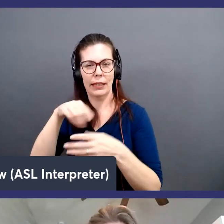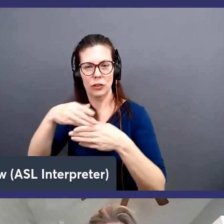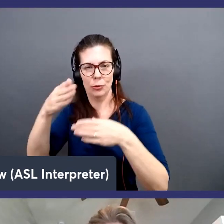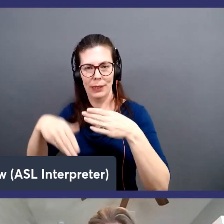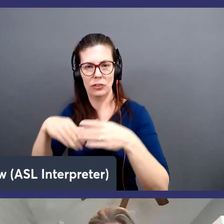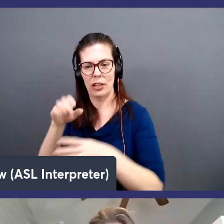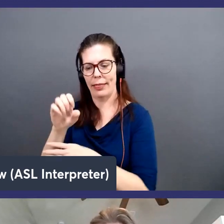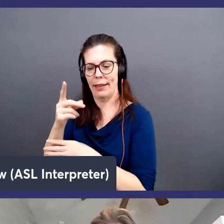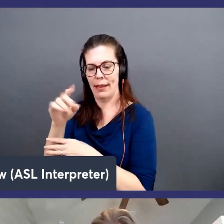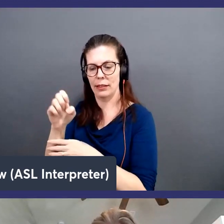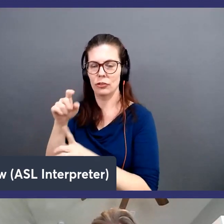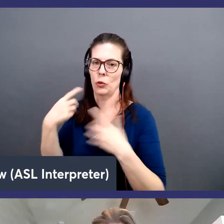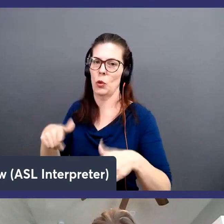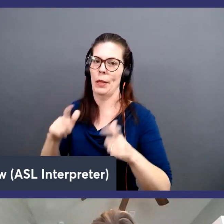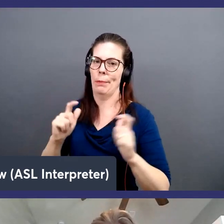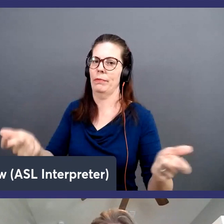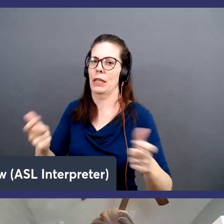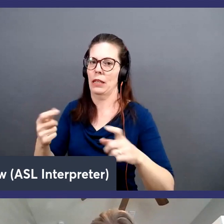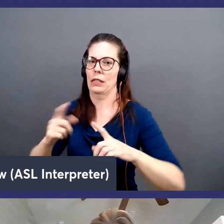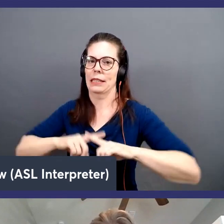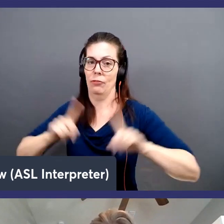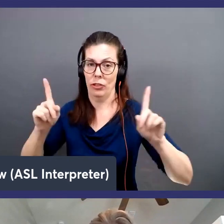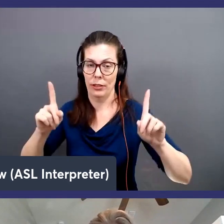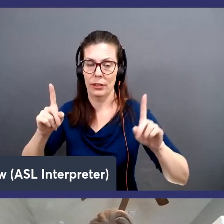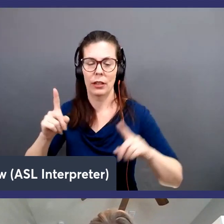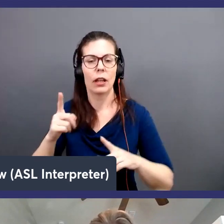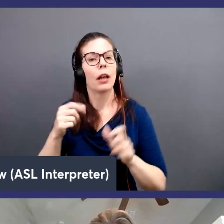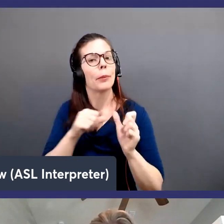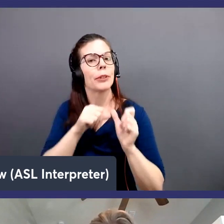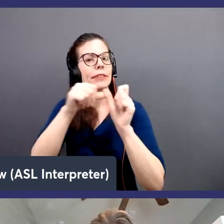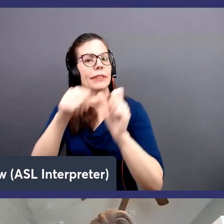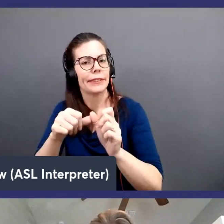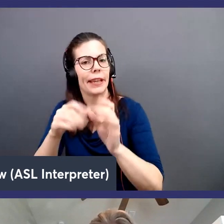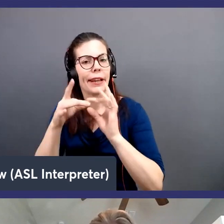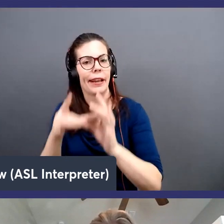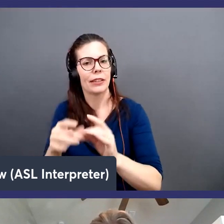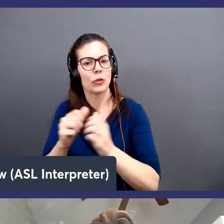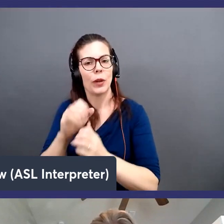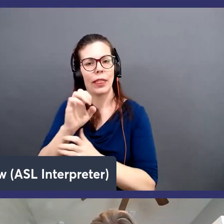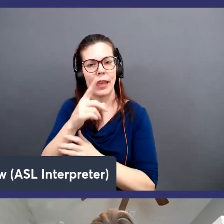really makes a huge difference. Persistent connections between the Edge and the Origin